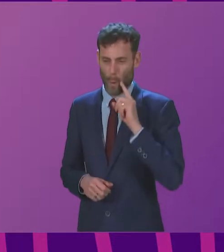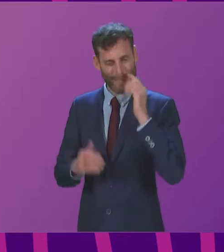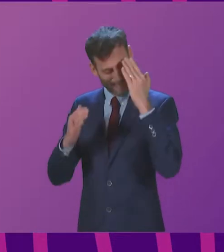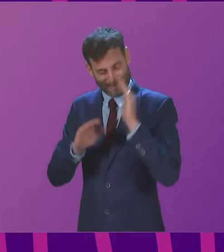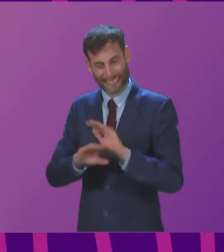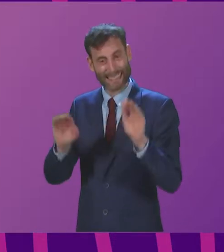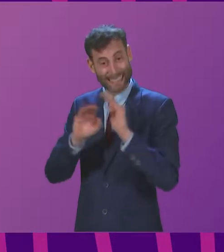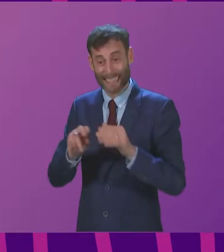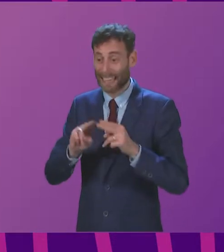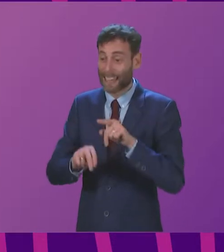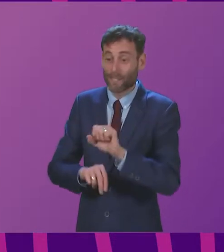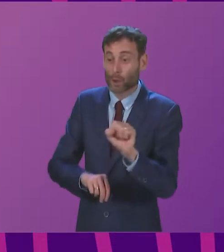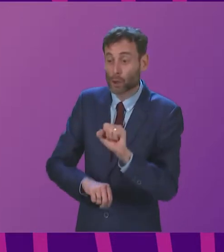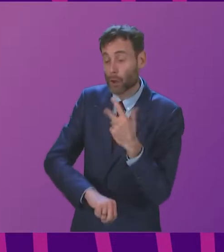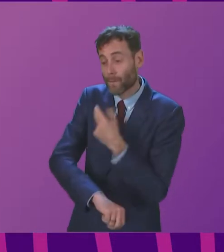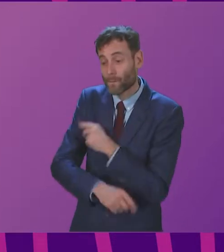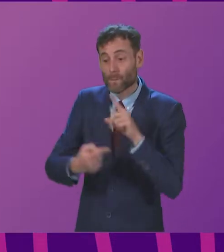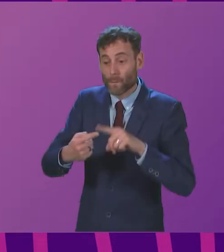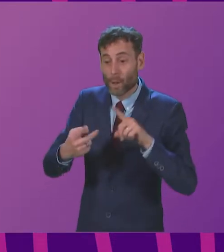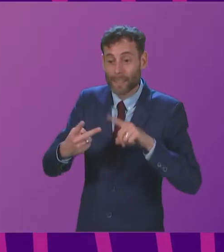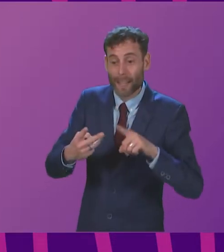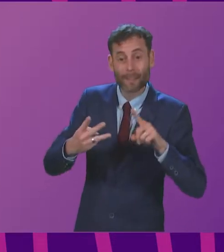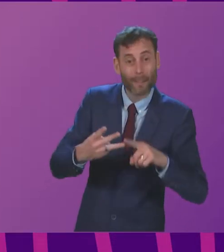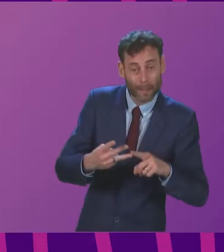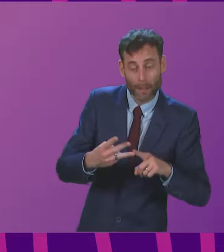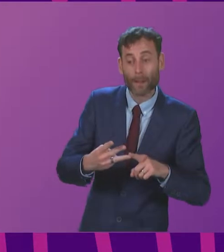not vaccinated yet with a first, second or booster dose and they are eligible,